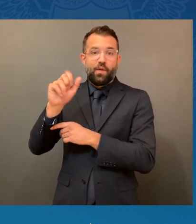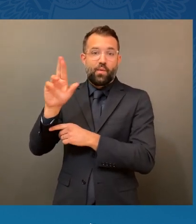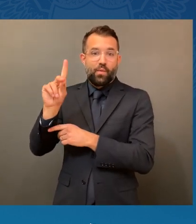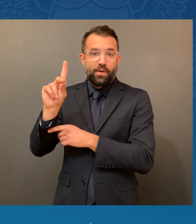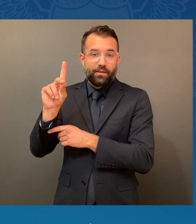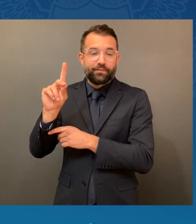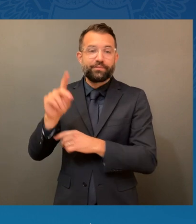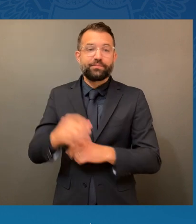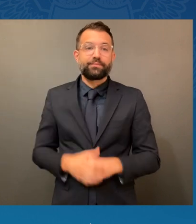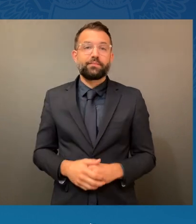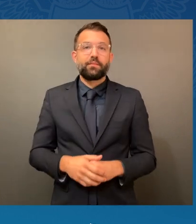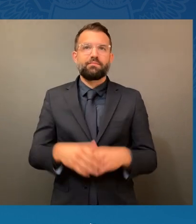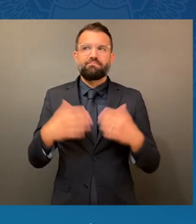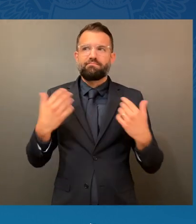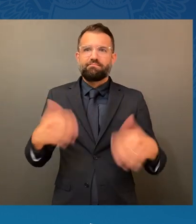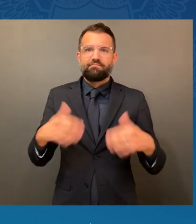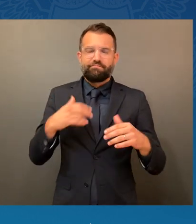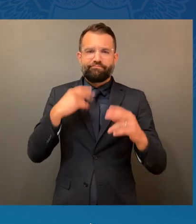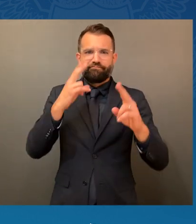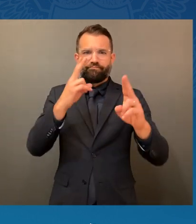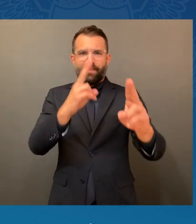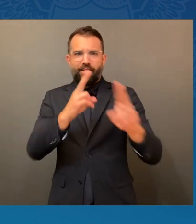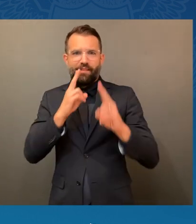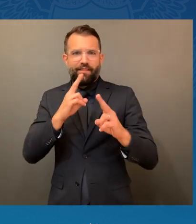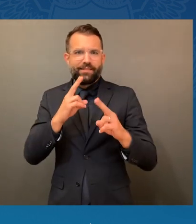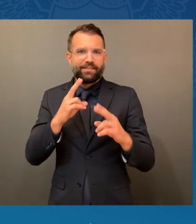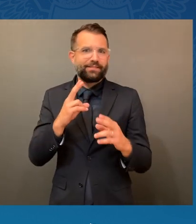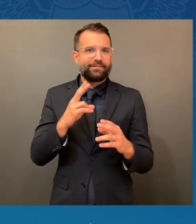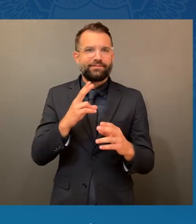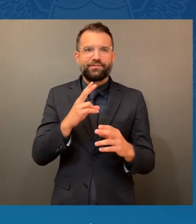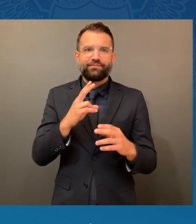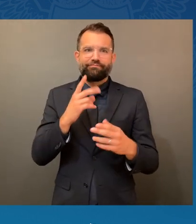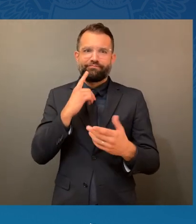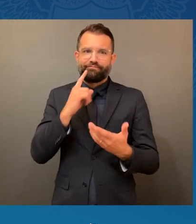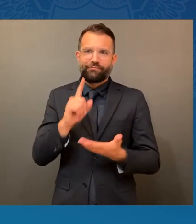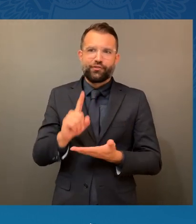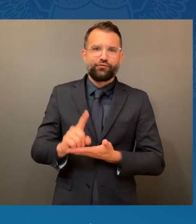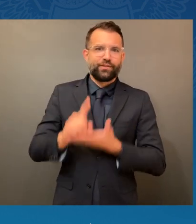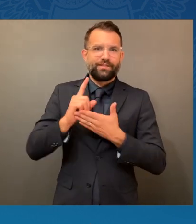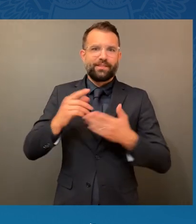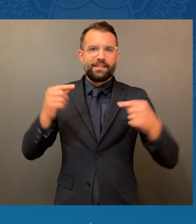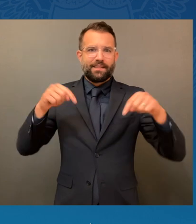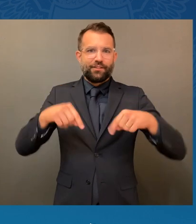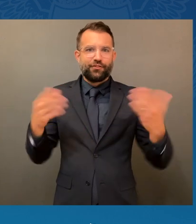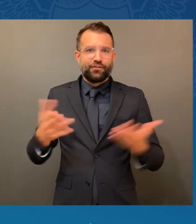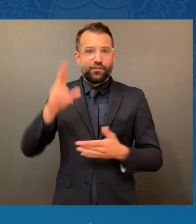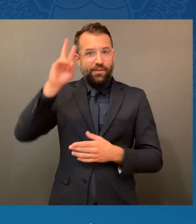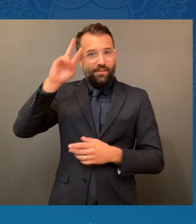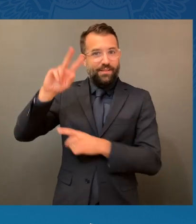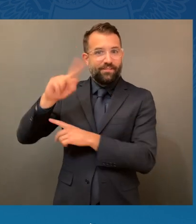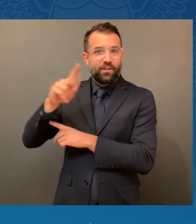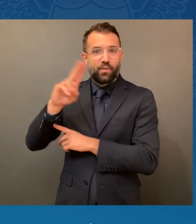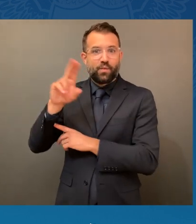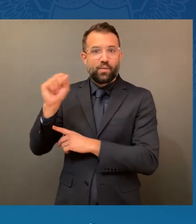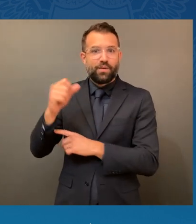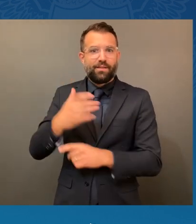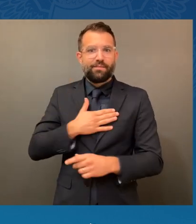a tremendous privilege as Vice President of the United States to visit with all of you and to thank you.